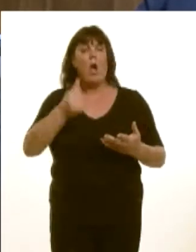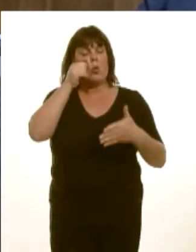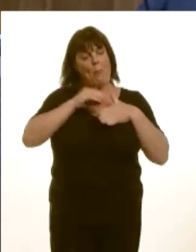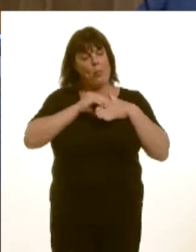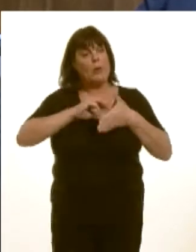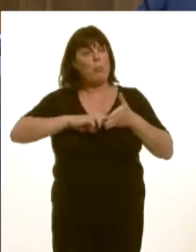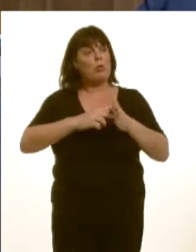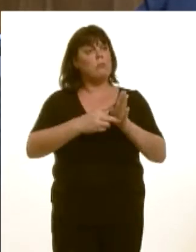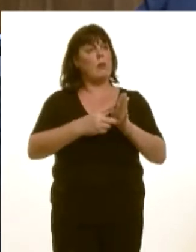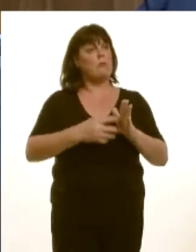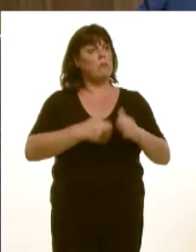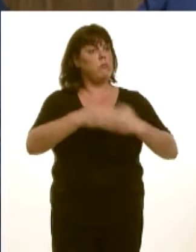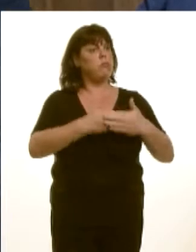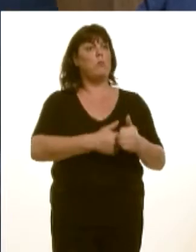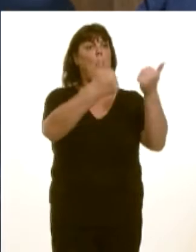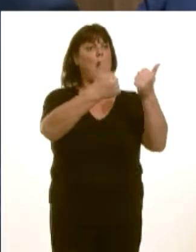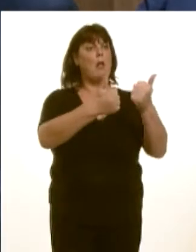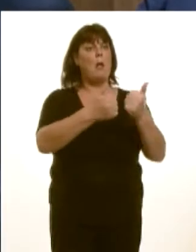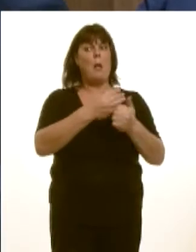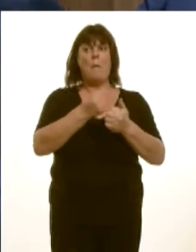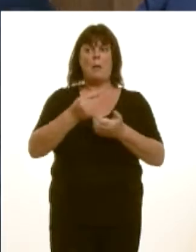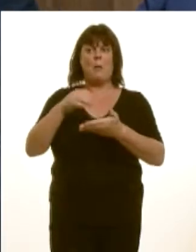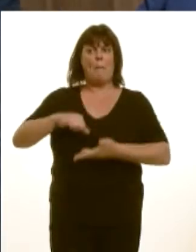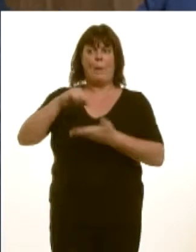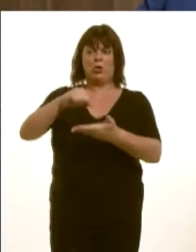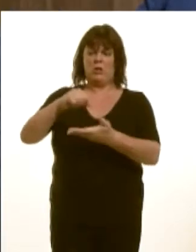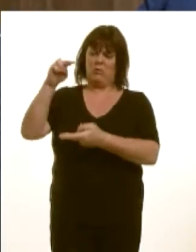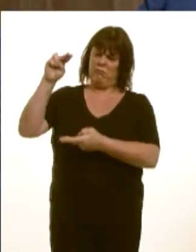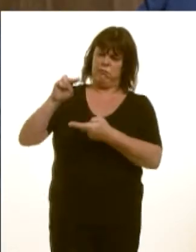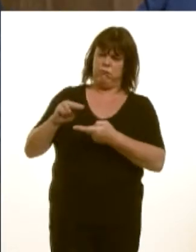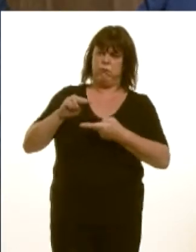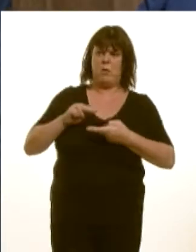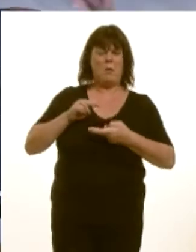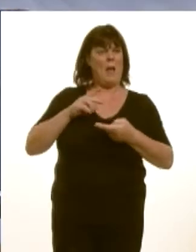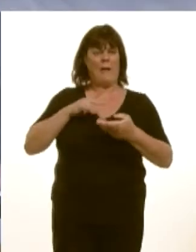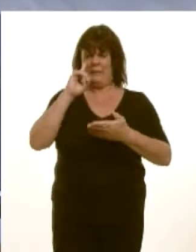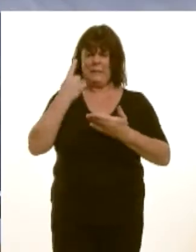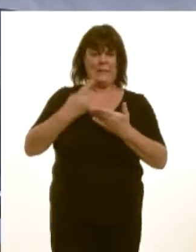However, there have been difficult decisions that we have had to make as part of the budget process. Carwyn Jones: He mentions Barnett.